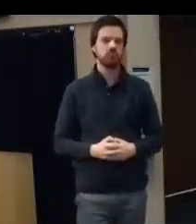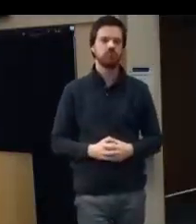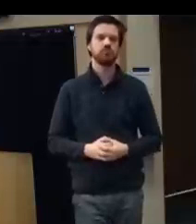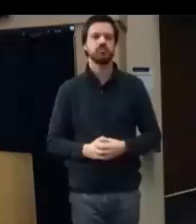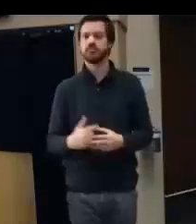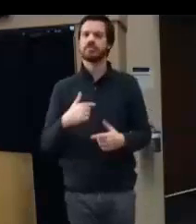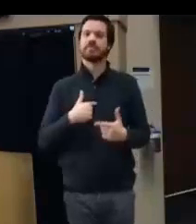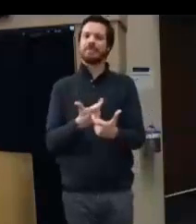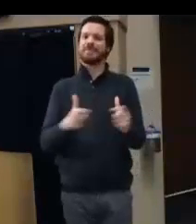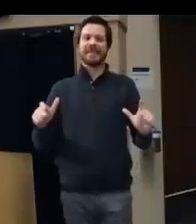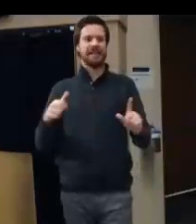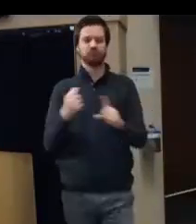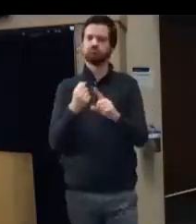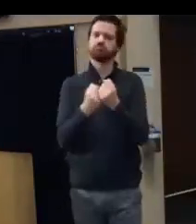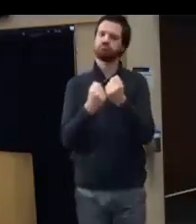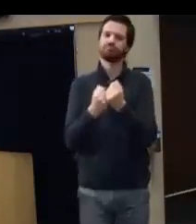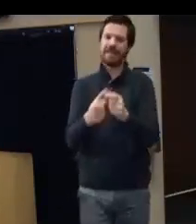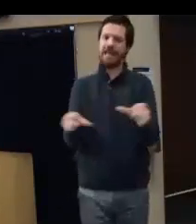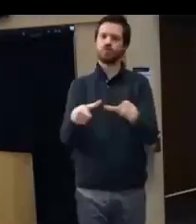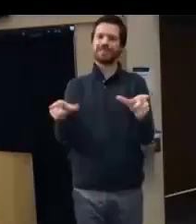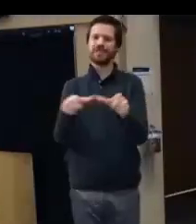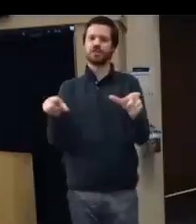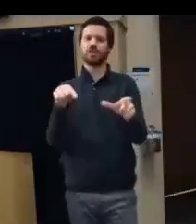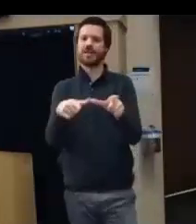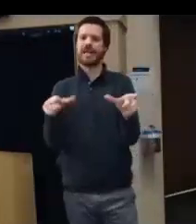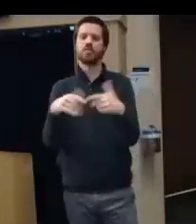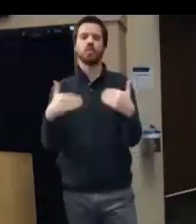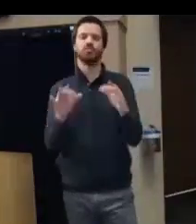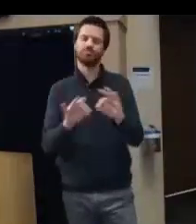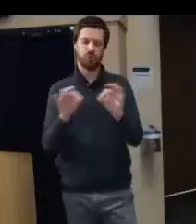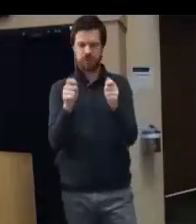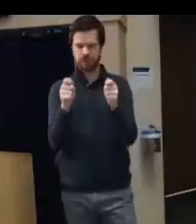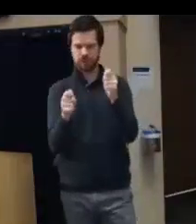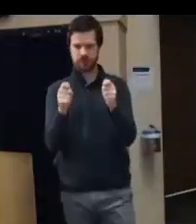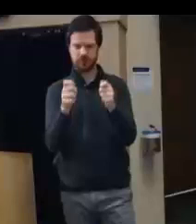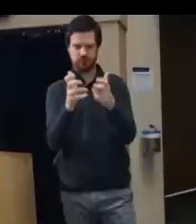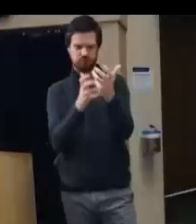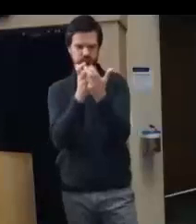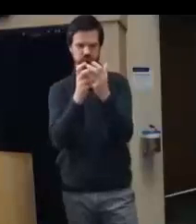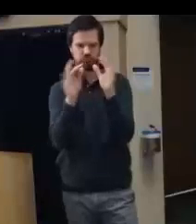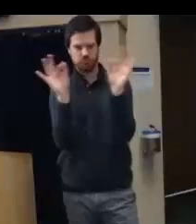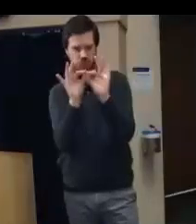big stickler for language and I think language tweaks are so important and so um so simple I